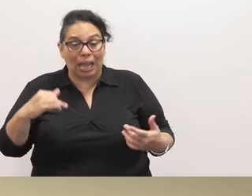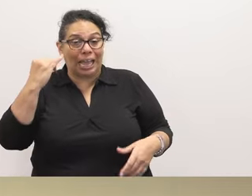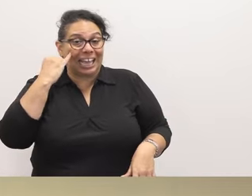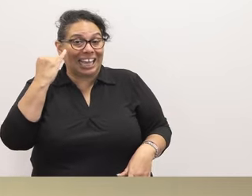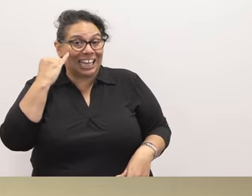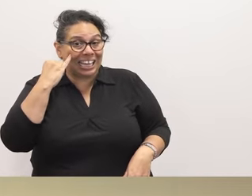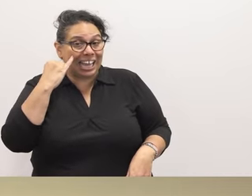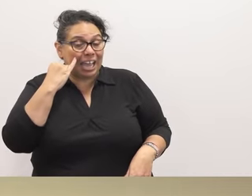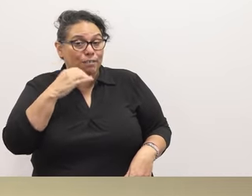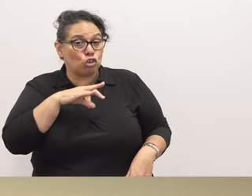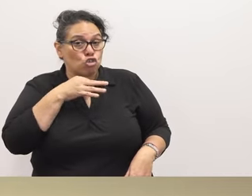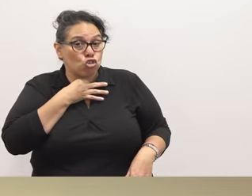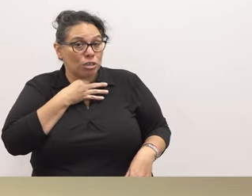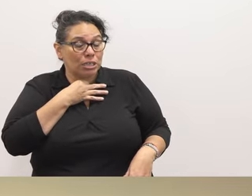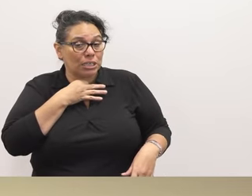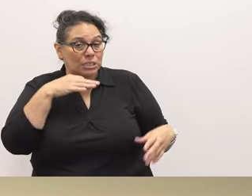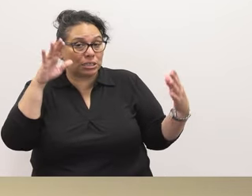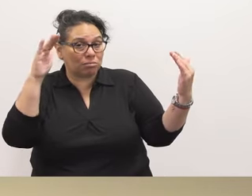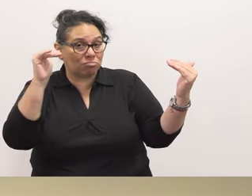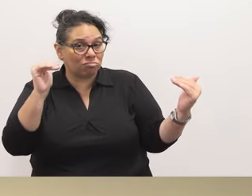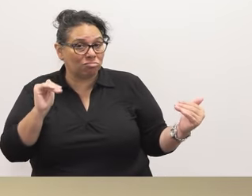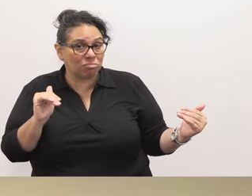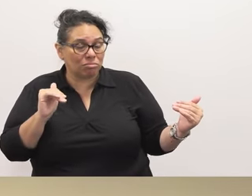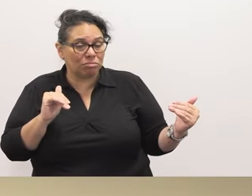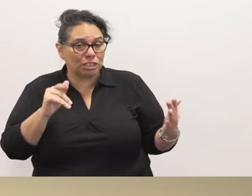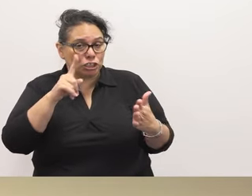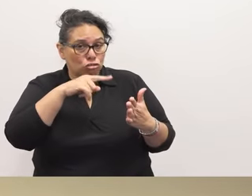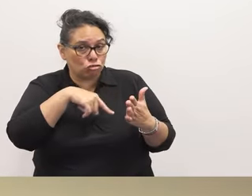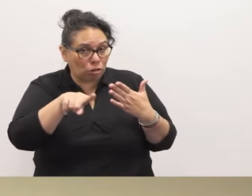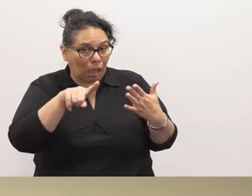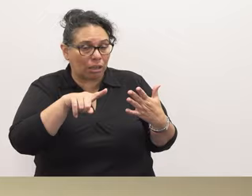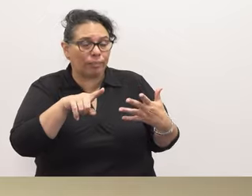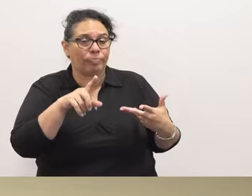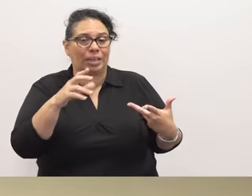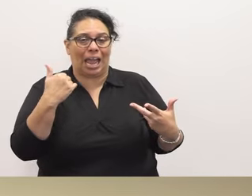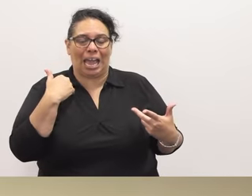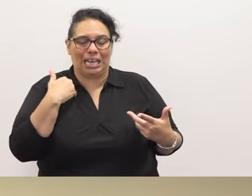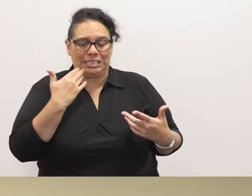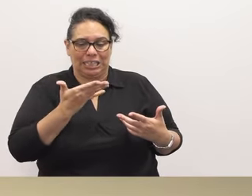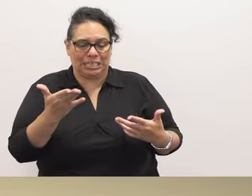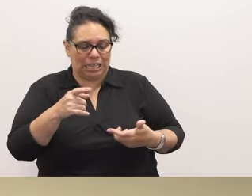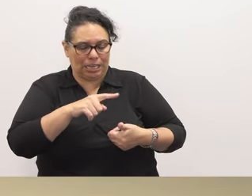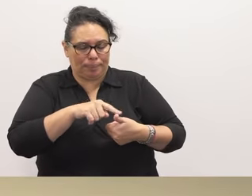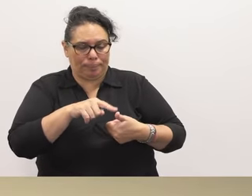of the next steps, check out that instrument. It has things like how regularly